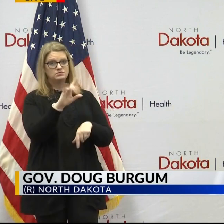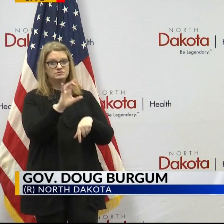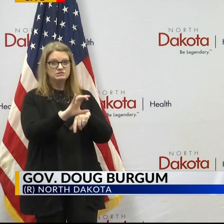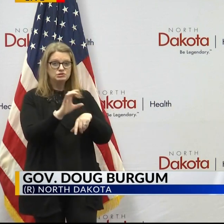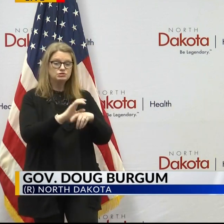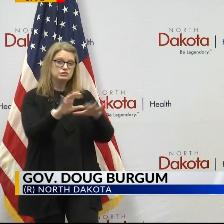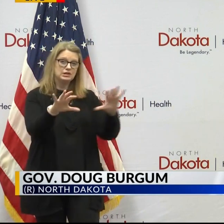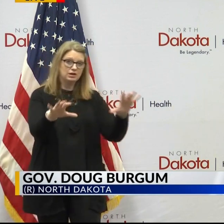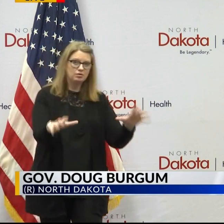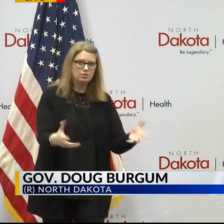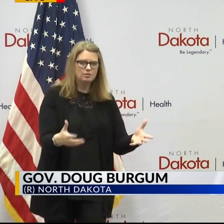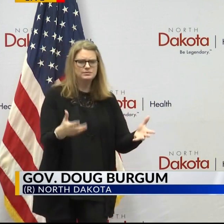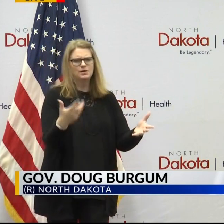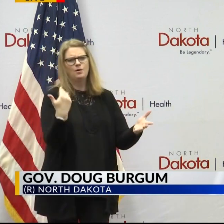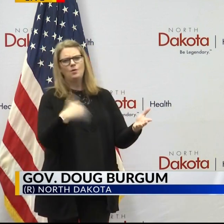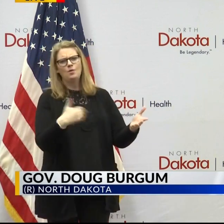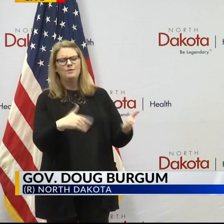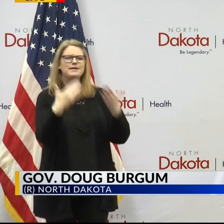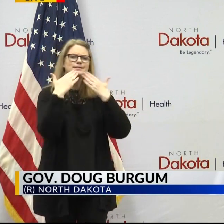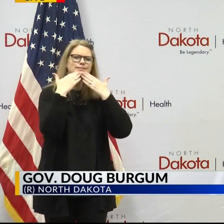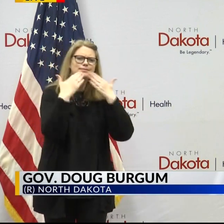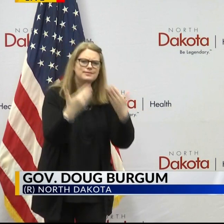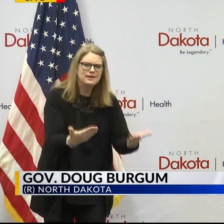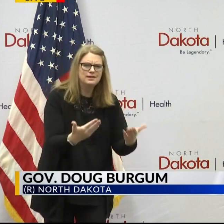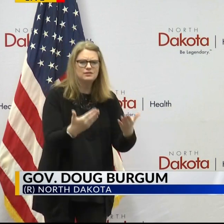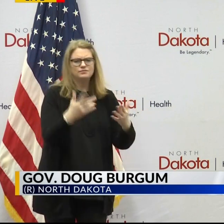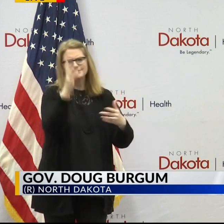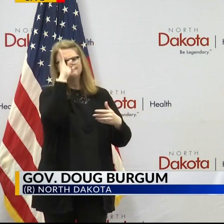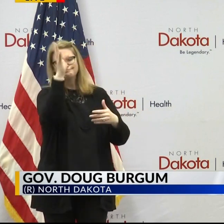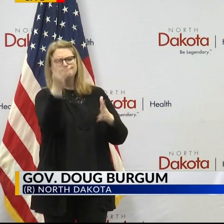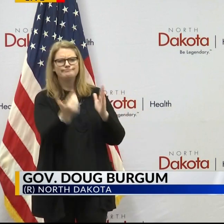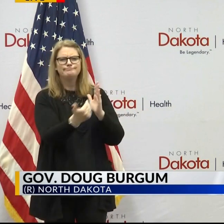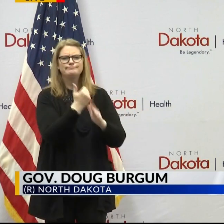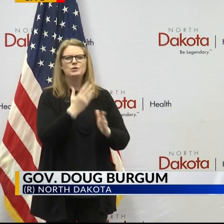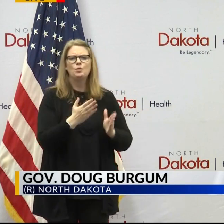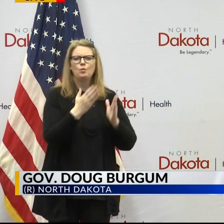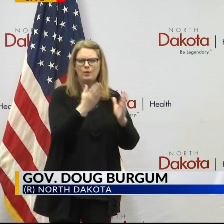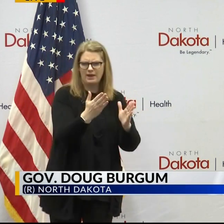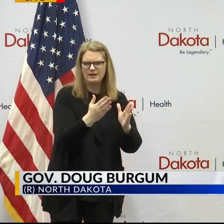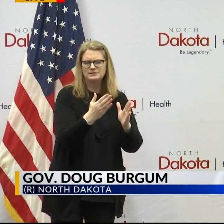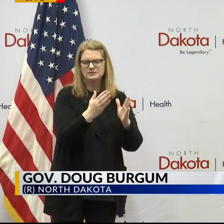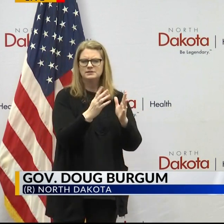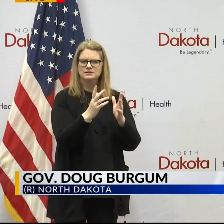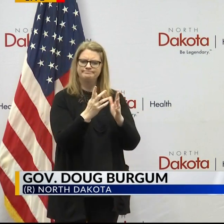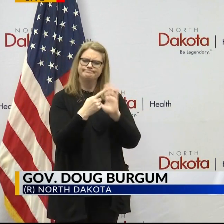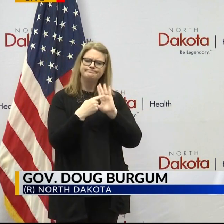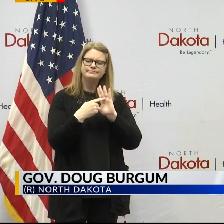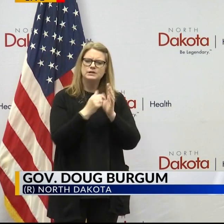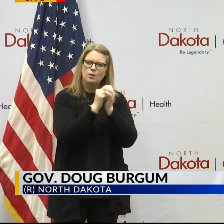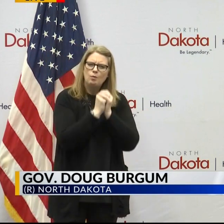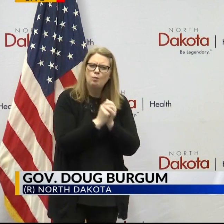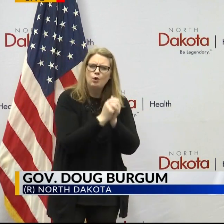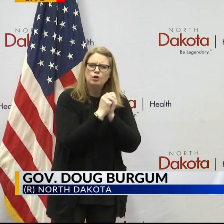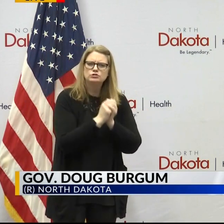ATTEND ON EASTER INCLUDE OUR ELDERLY IN THE STATE TO WE WANT TO MAKE SURE WE'RE PROTECTING THEM SO WE CONGRATULATE AND